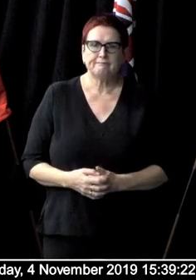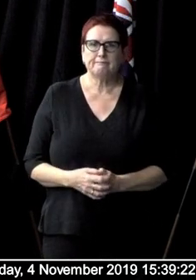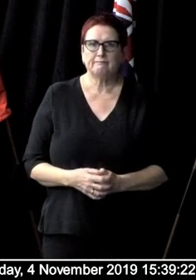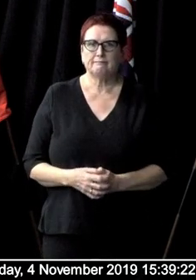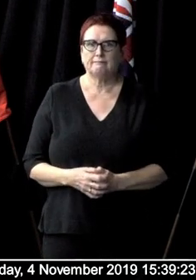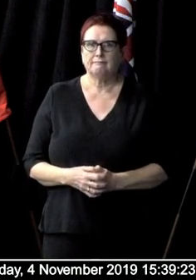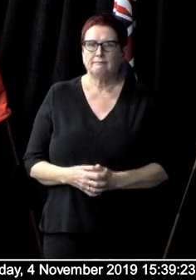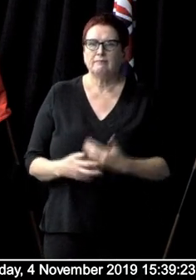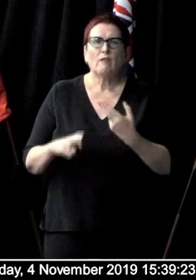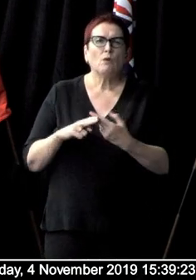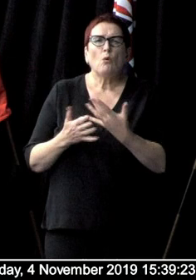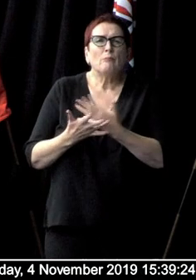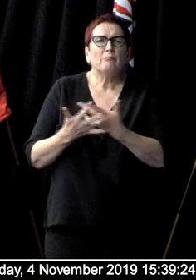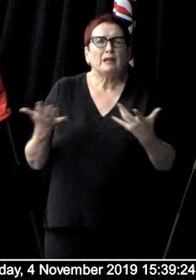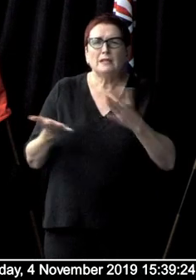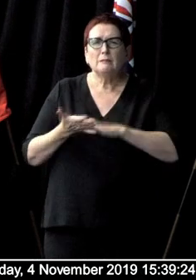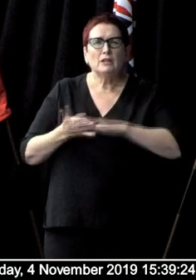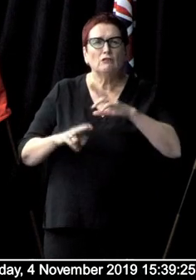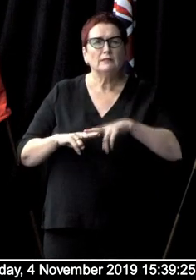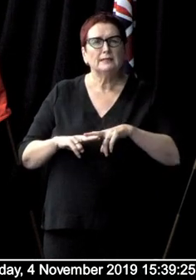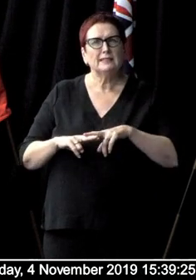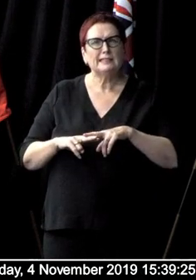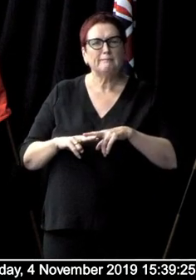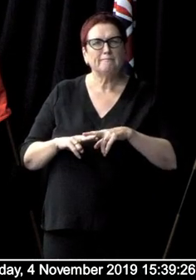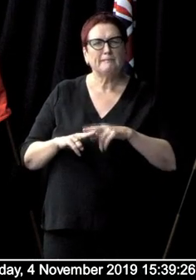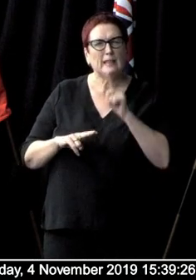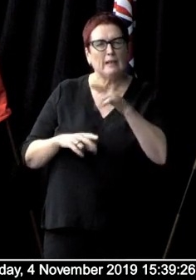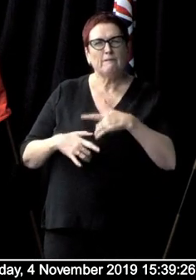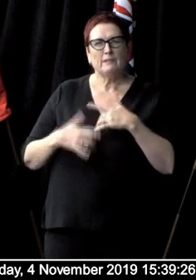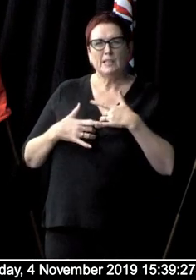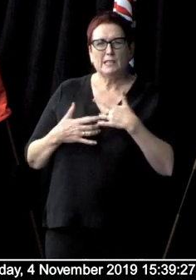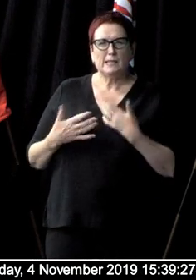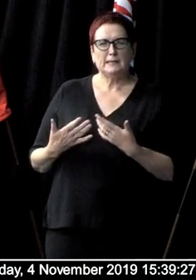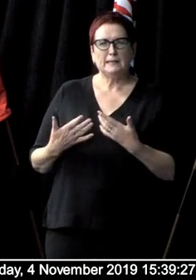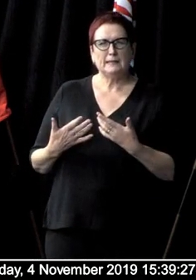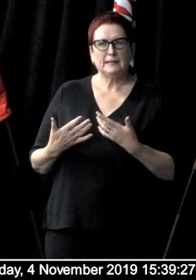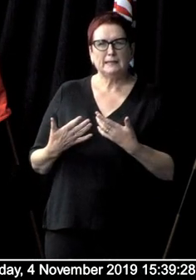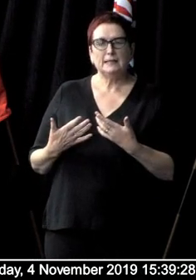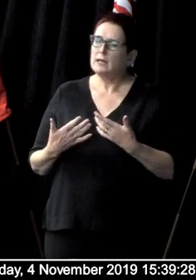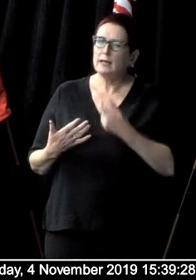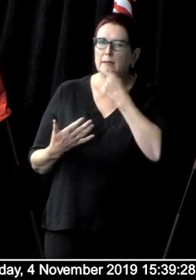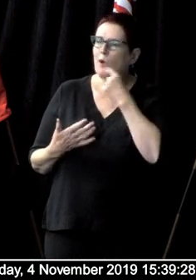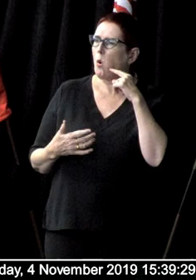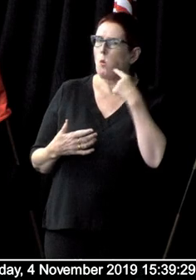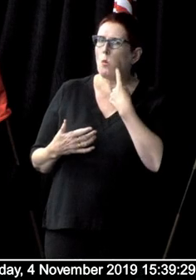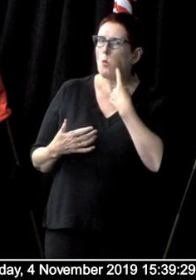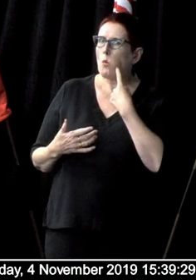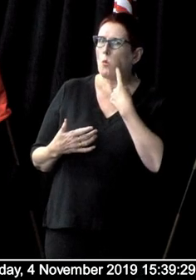views, a belief that this is a deliberate attempt to drive them from the school.